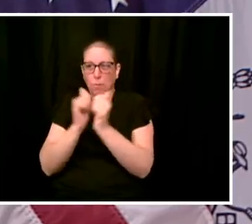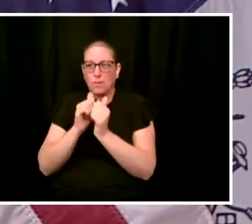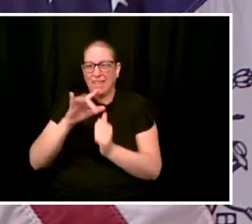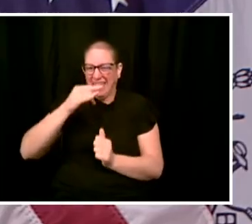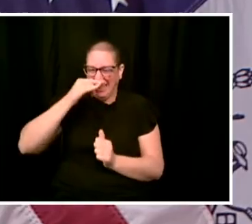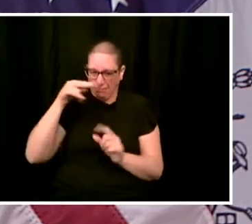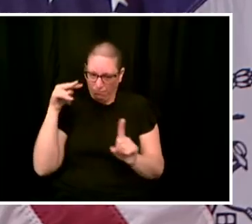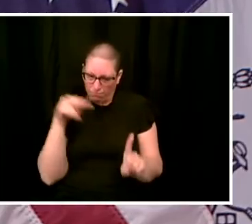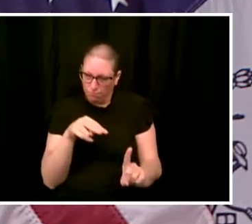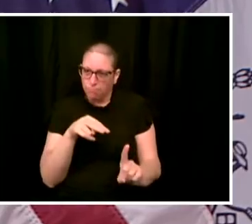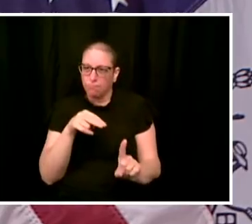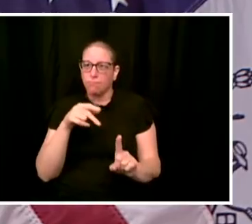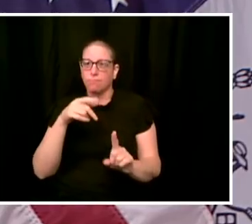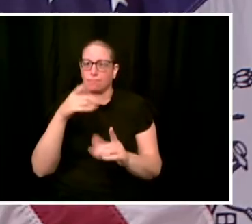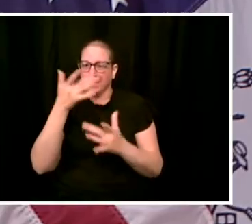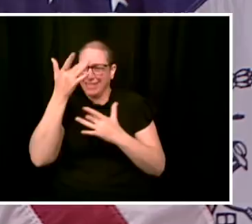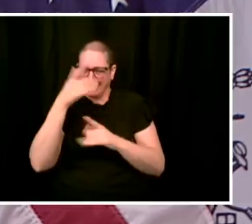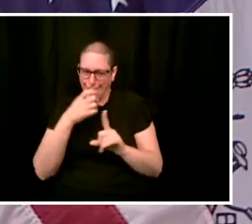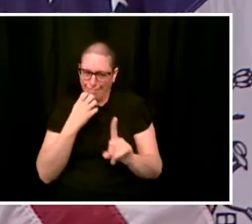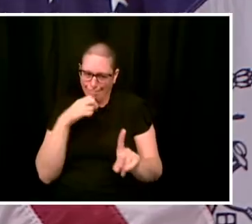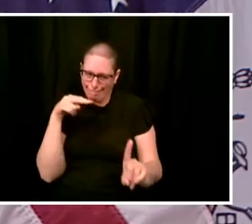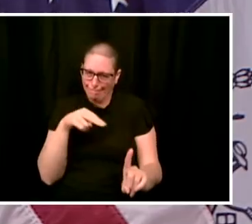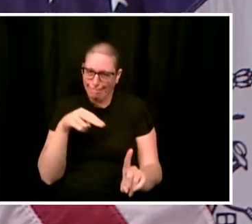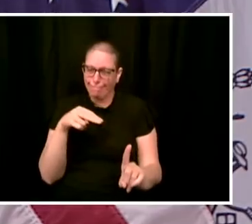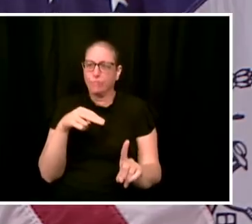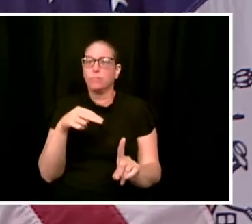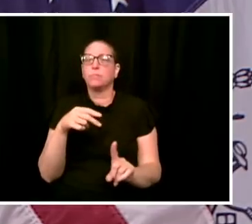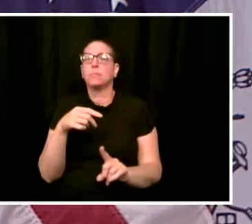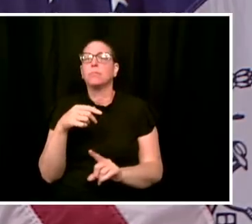OWHLE SYSTEM, WE'RE GOING TO BE